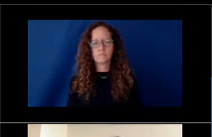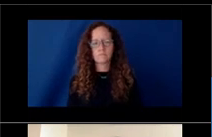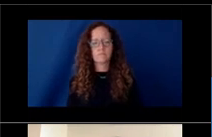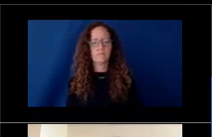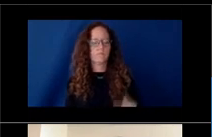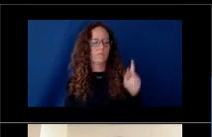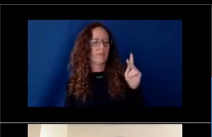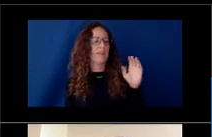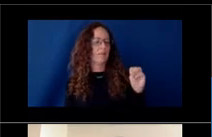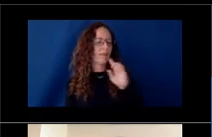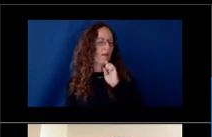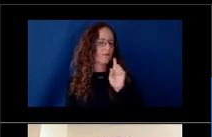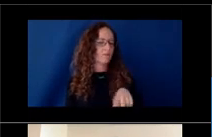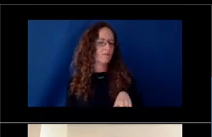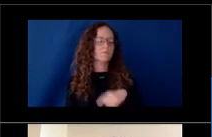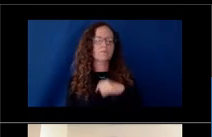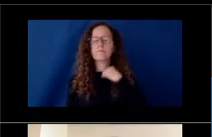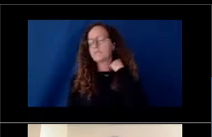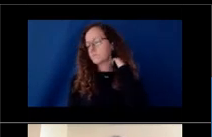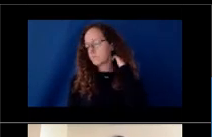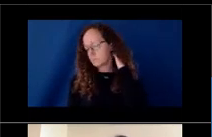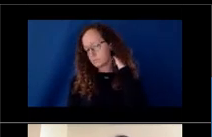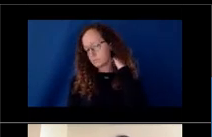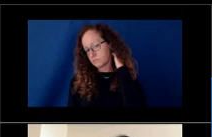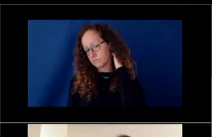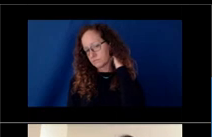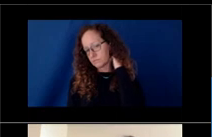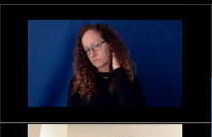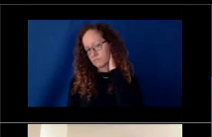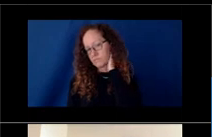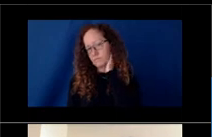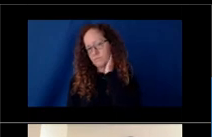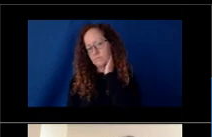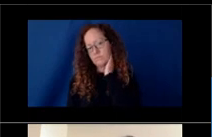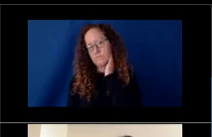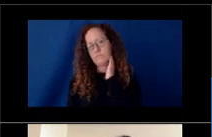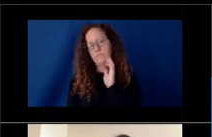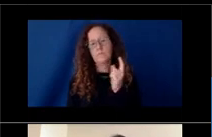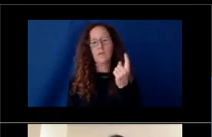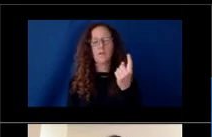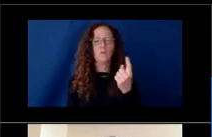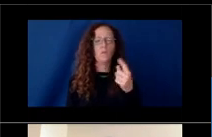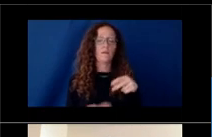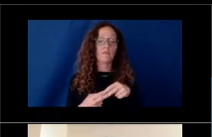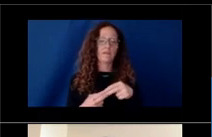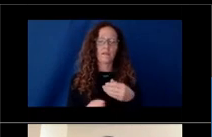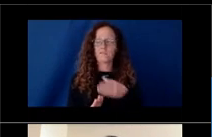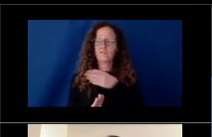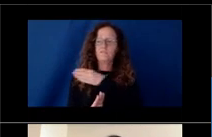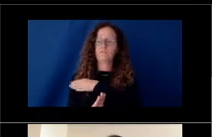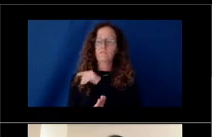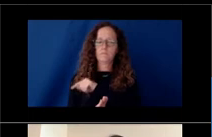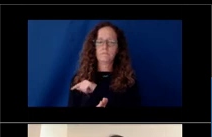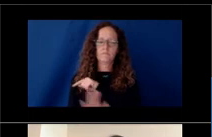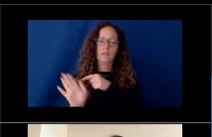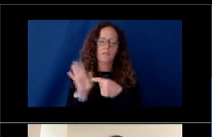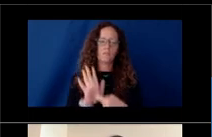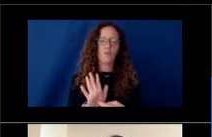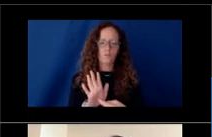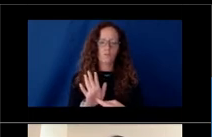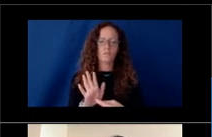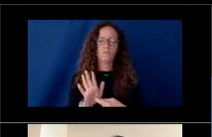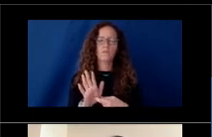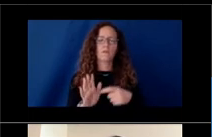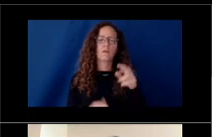OK, so in one of the slides I showed earlier, you can go directly to the WPC